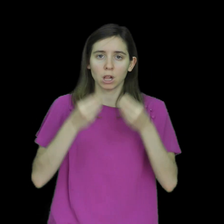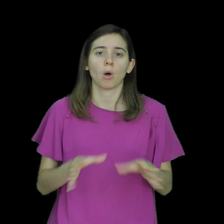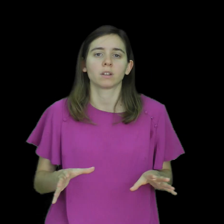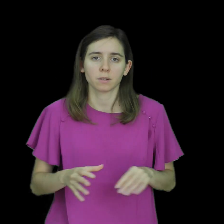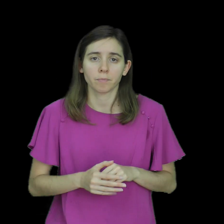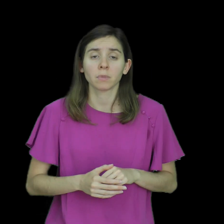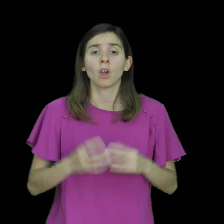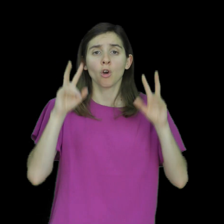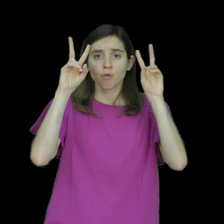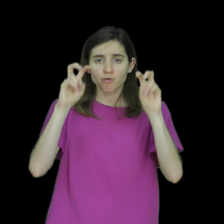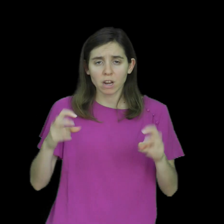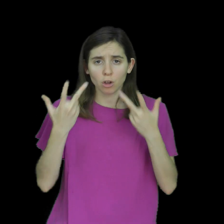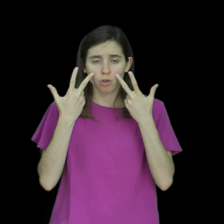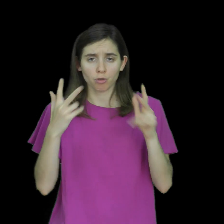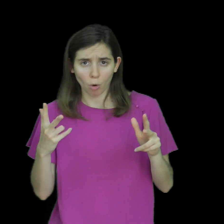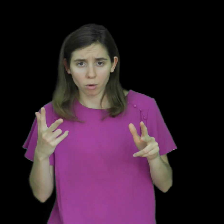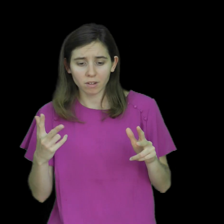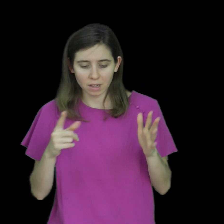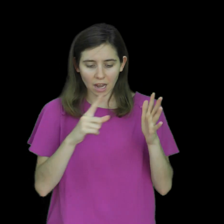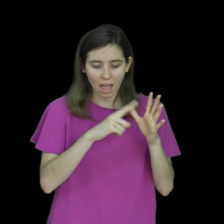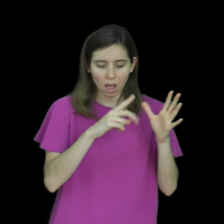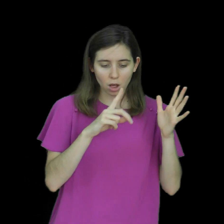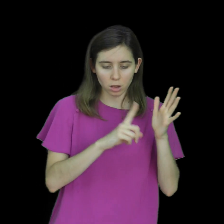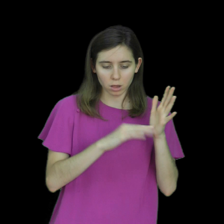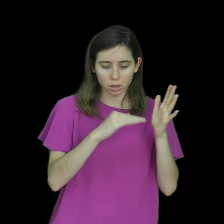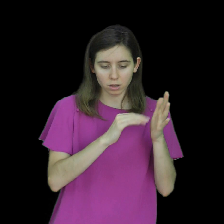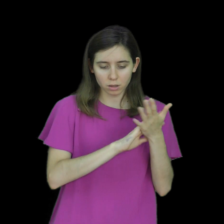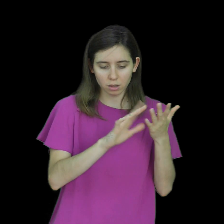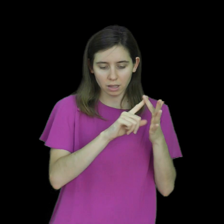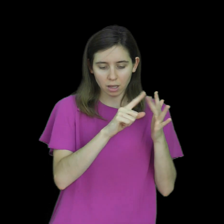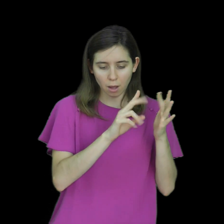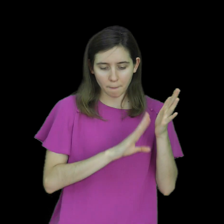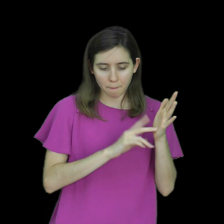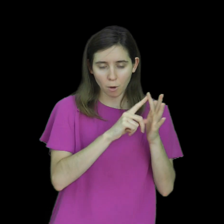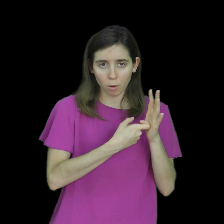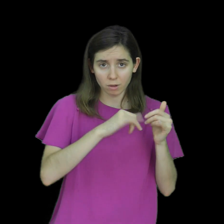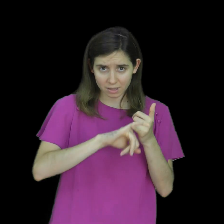research reveals that Alzheimer's is actually insulin resistance of the brain.